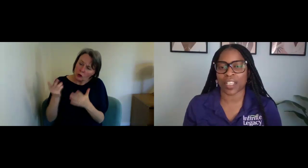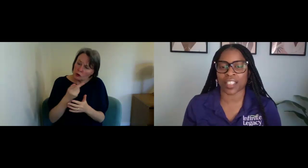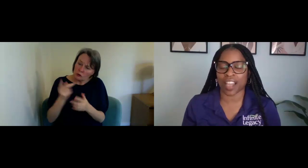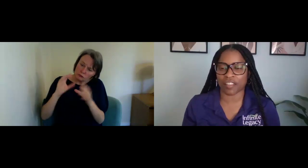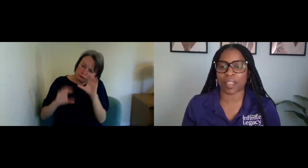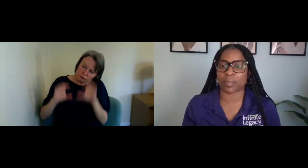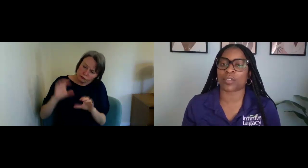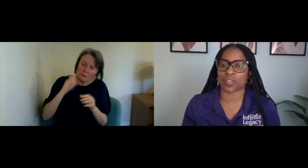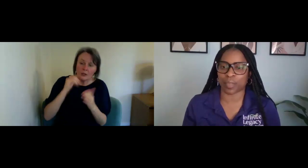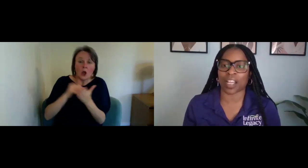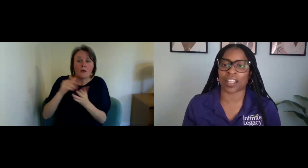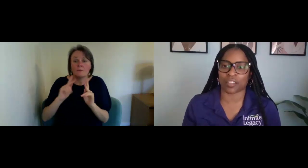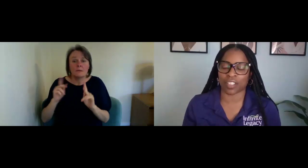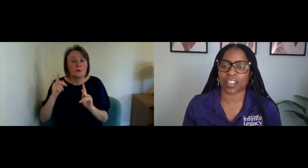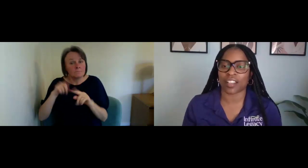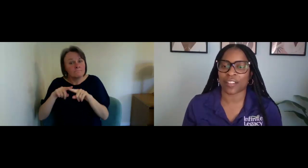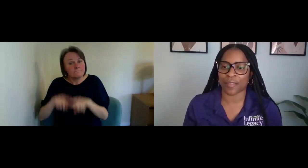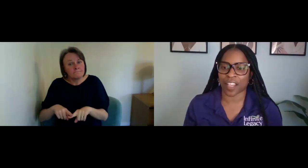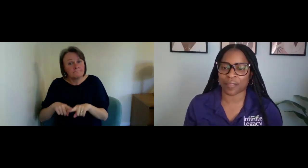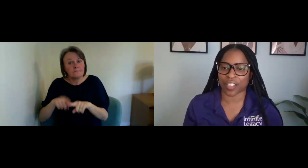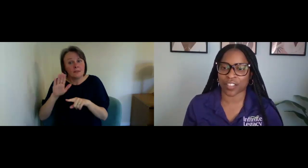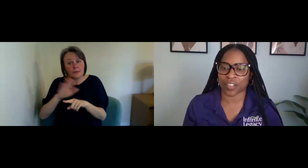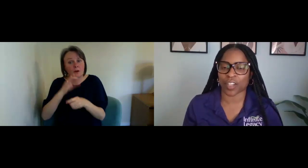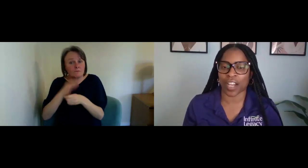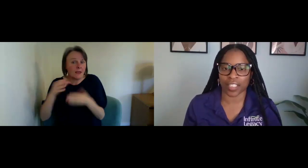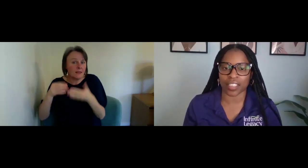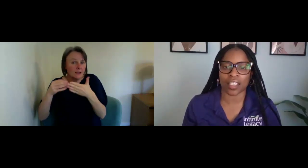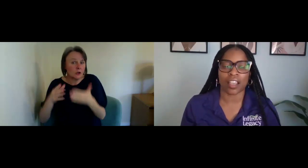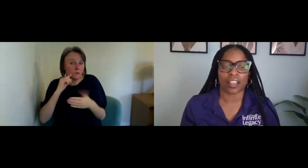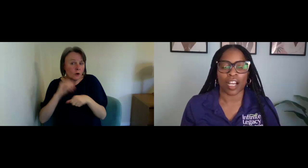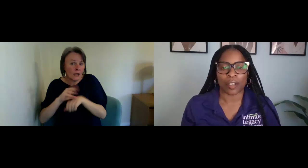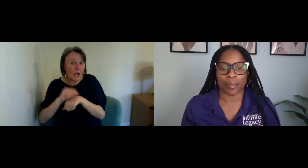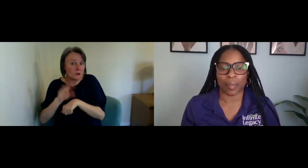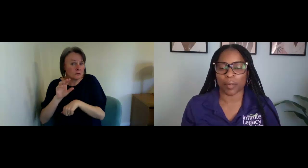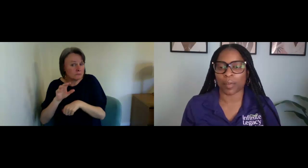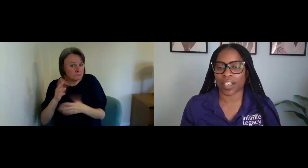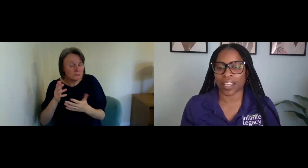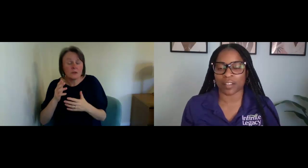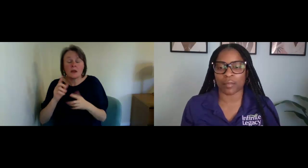Because a lot of people do rely on their faith leaders for guidance. But, again,